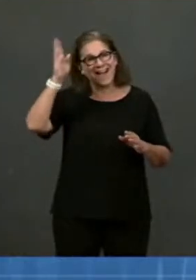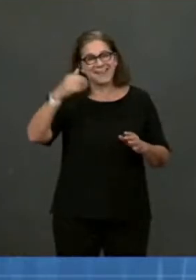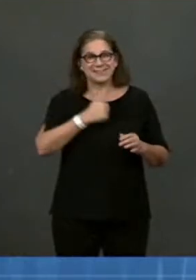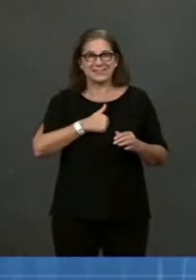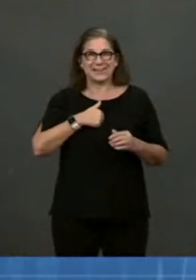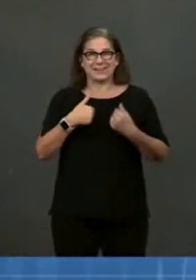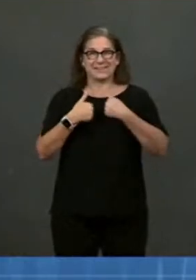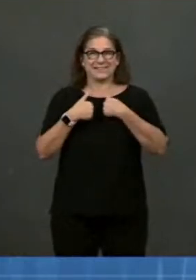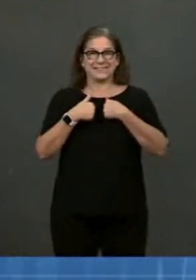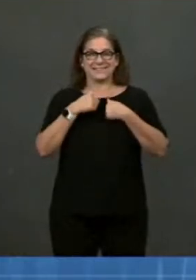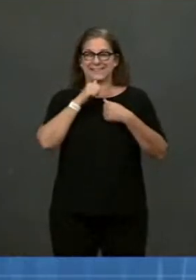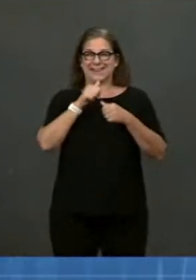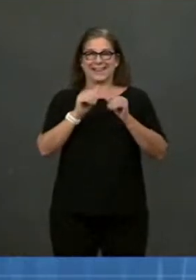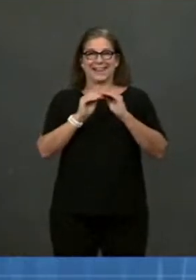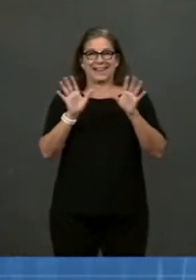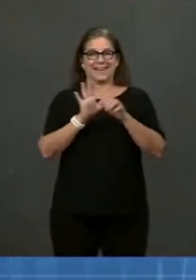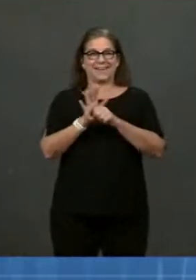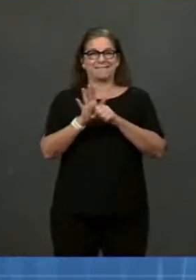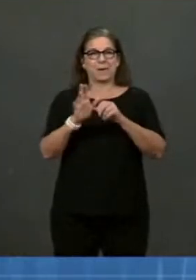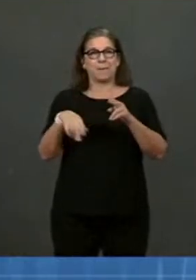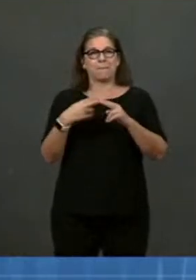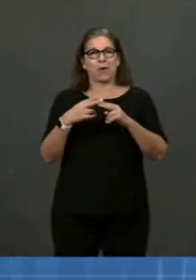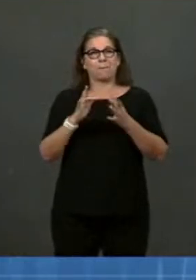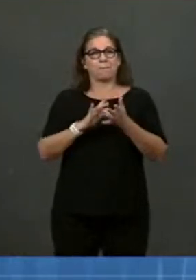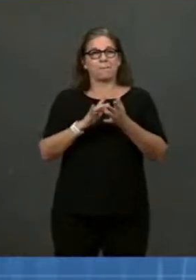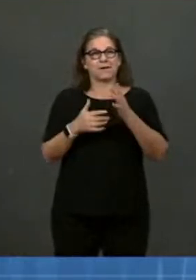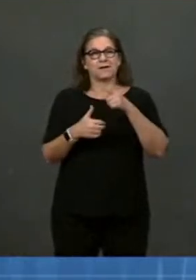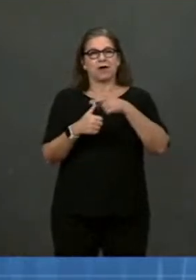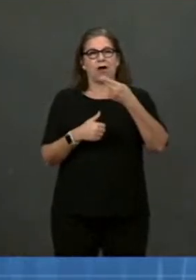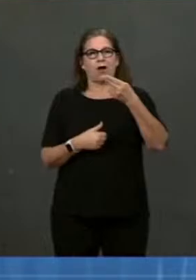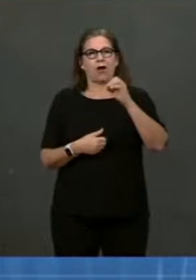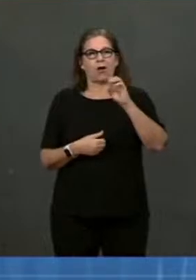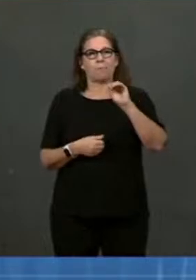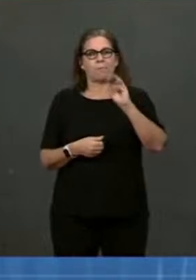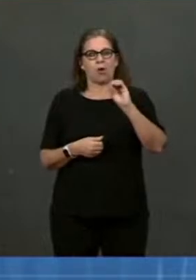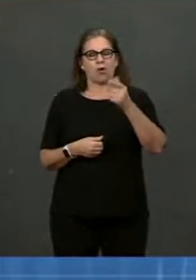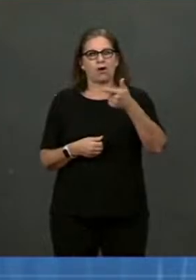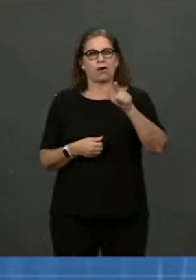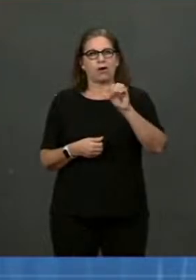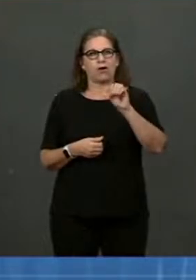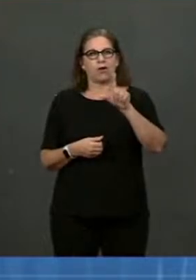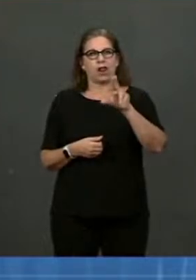HEY JEFF. I'M SORRY IF I WASN'T CLEAR ON